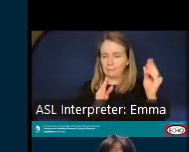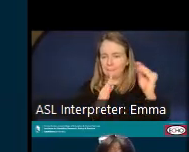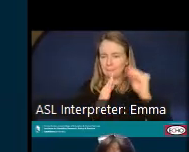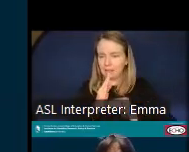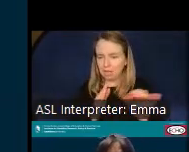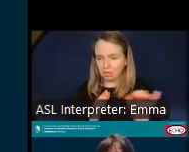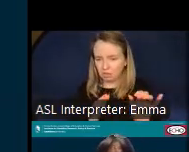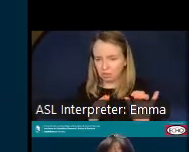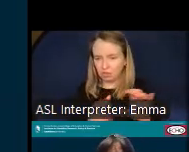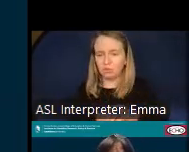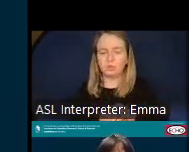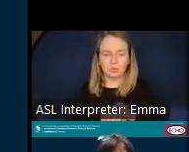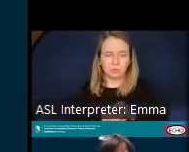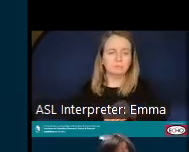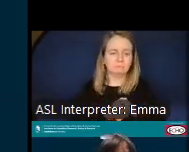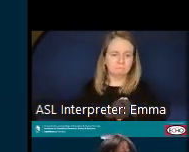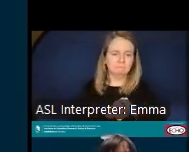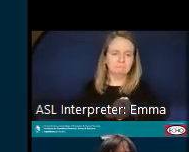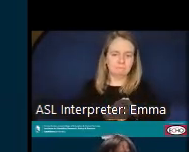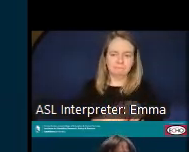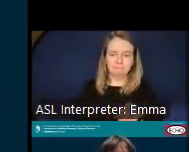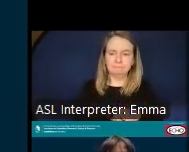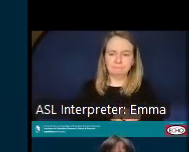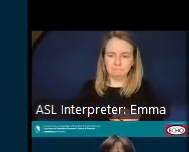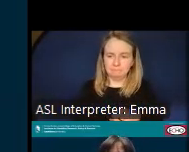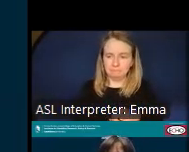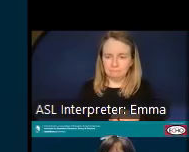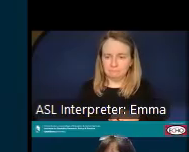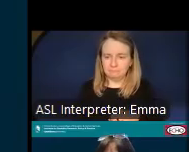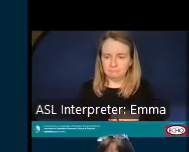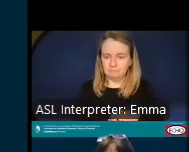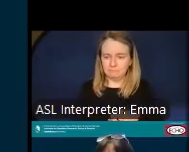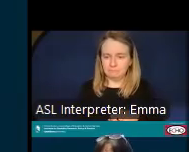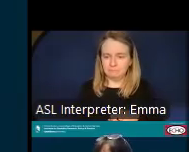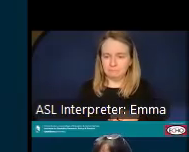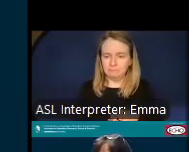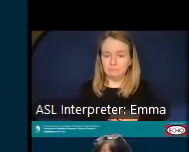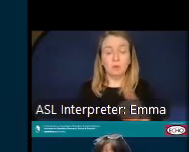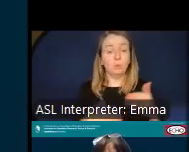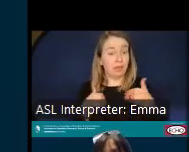everybody on the call. So we do have social media. If you've not